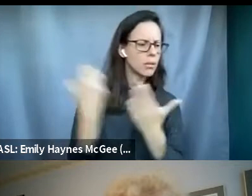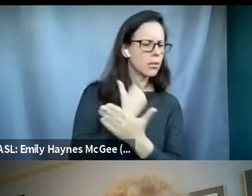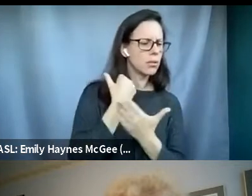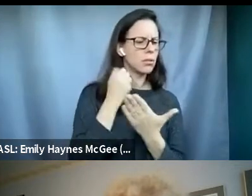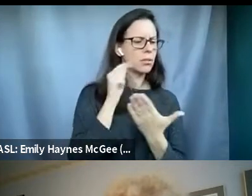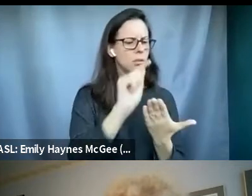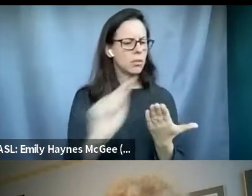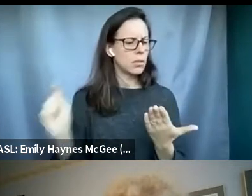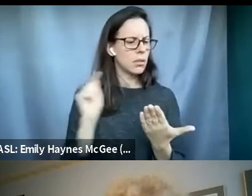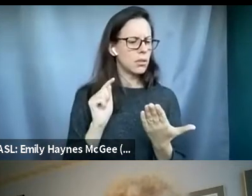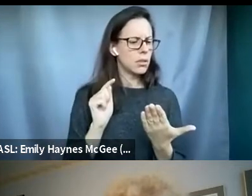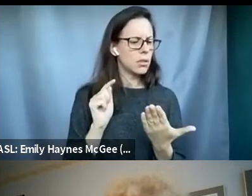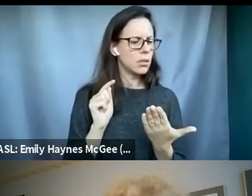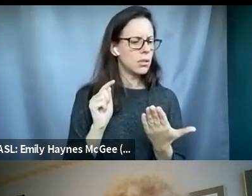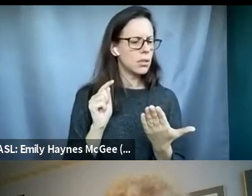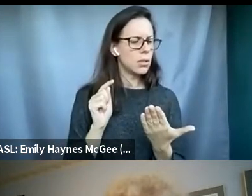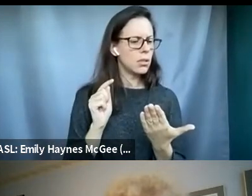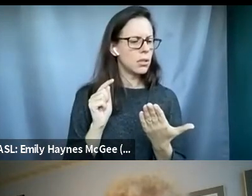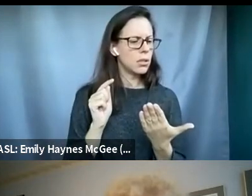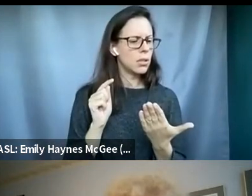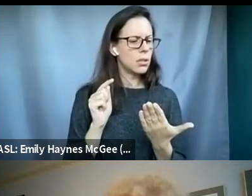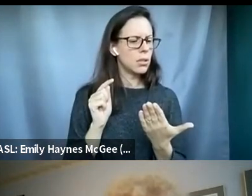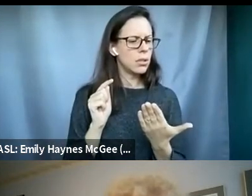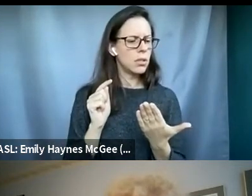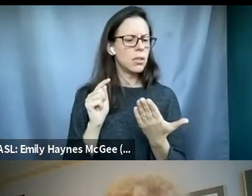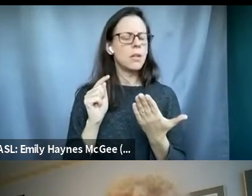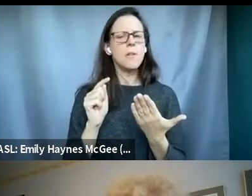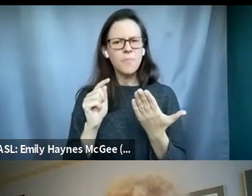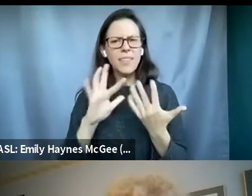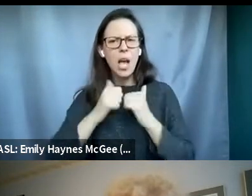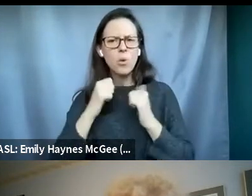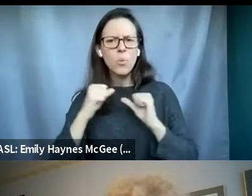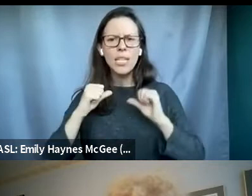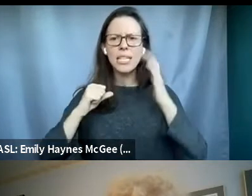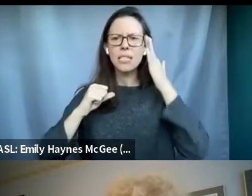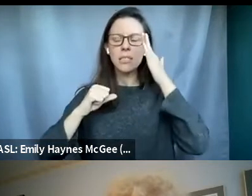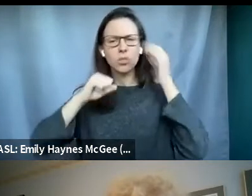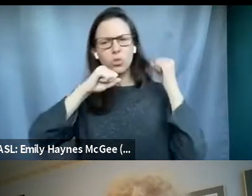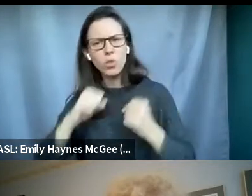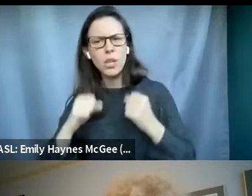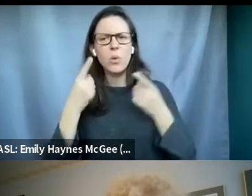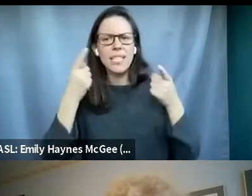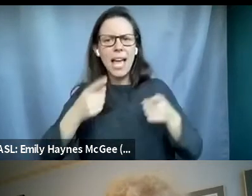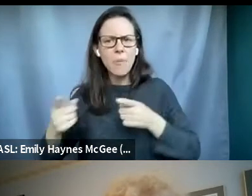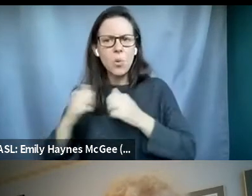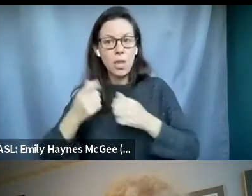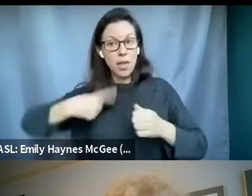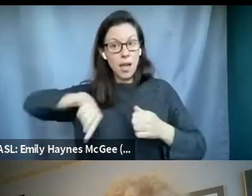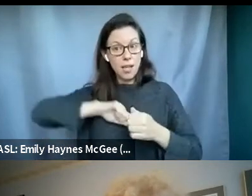we know and love and collaborate with, how can we strengthen what's already happening, hi can we strengthen what's happening with us as Black Cotton Candy because at the time